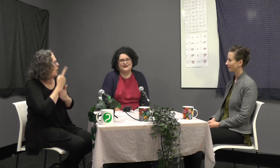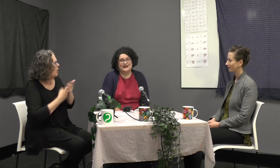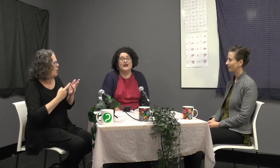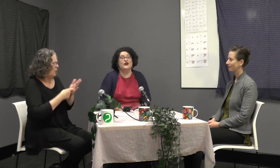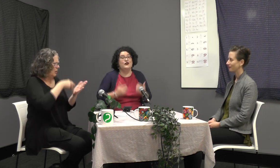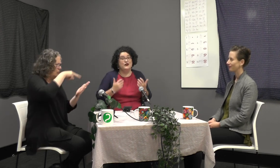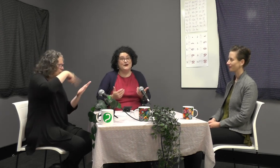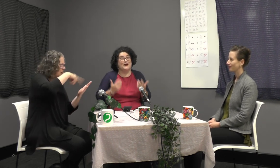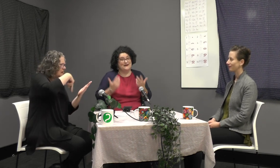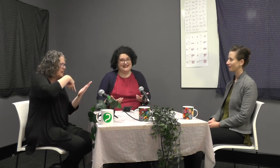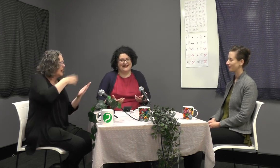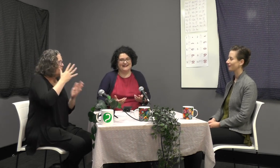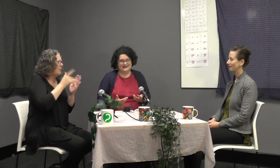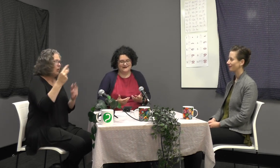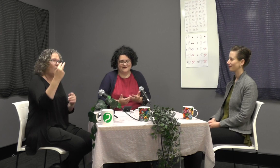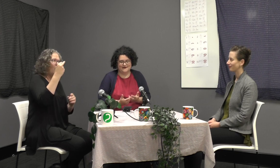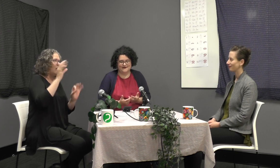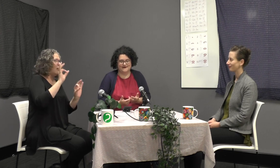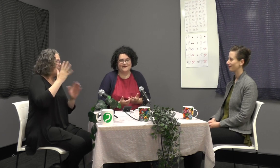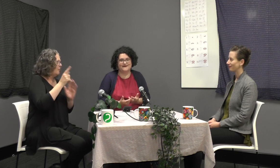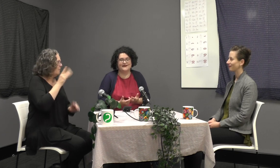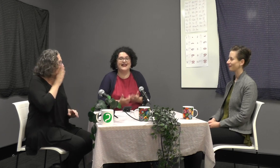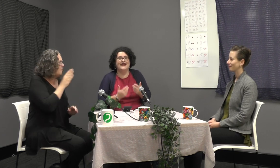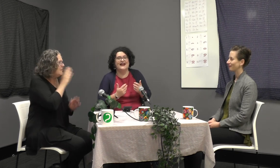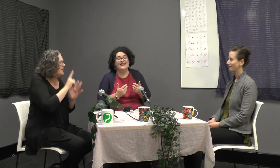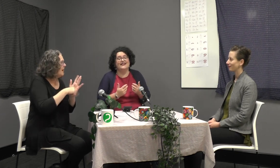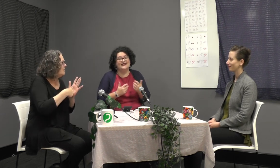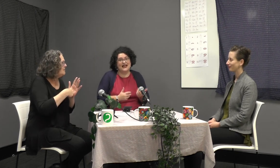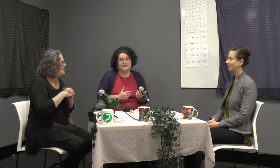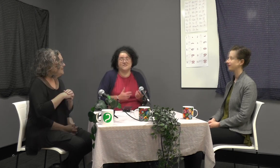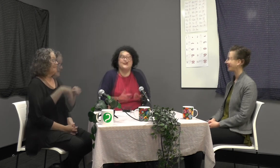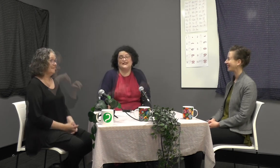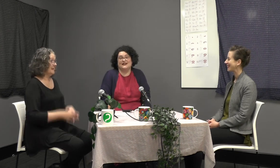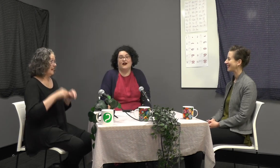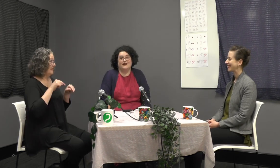the transcript, you are missing out. This episode is in Auslan and English.